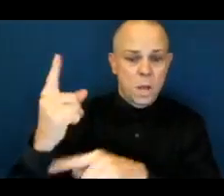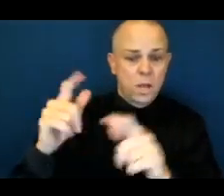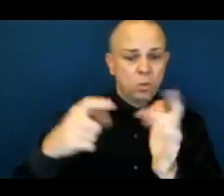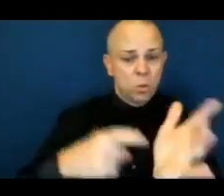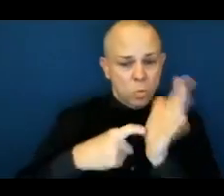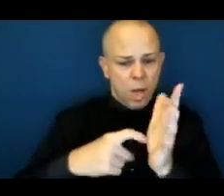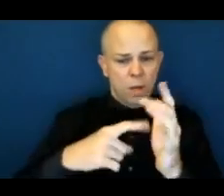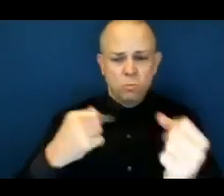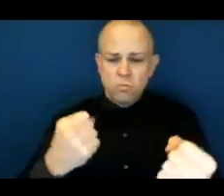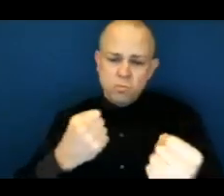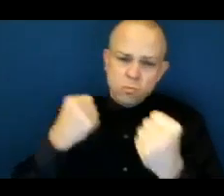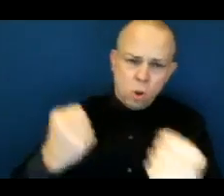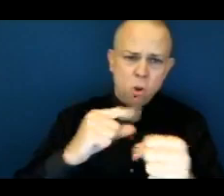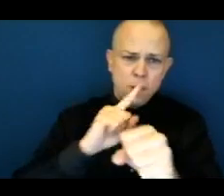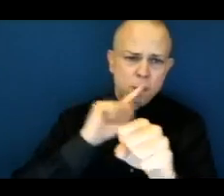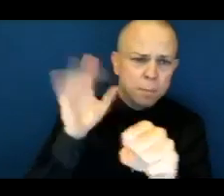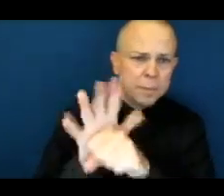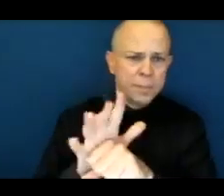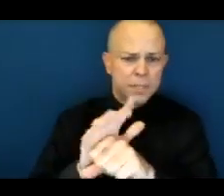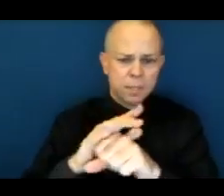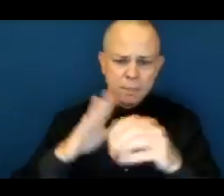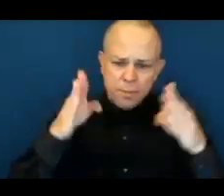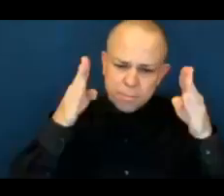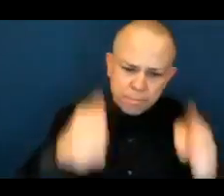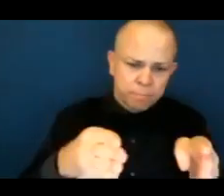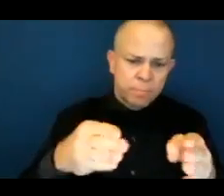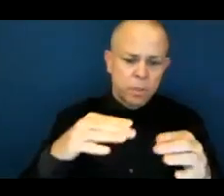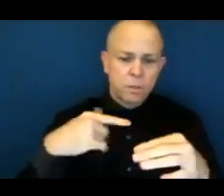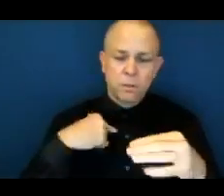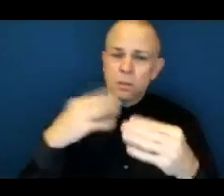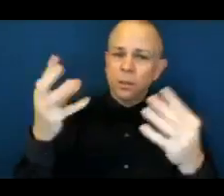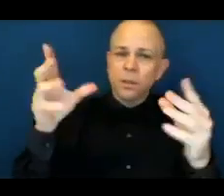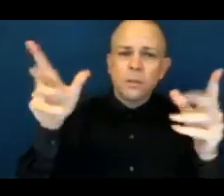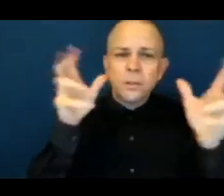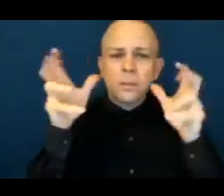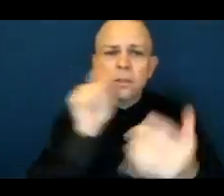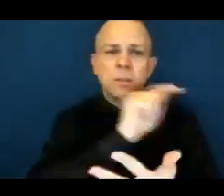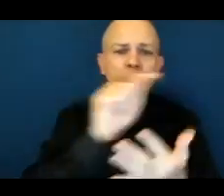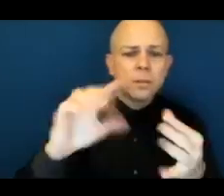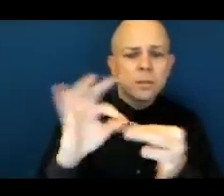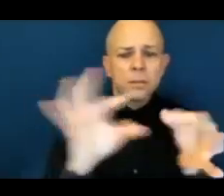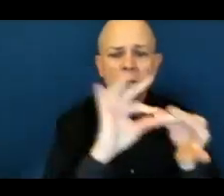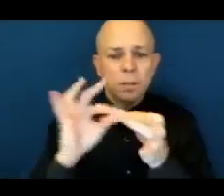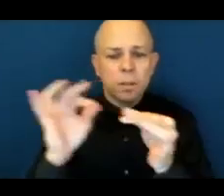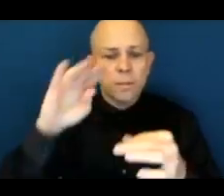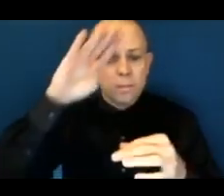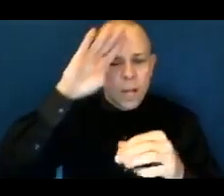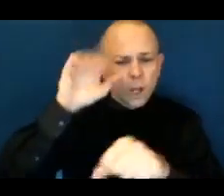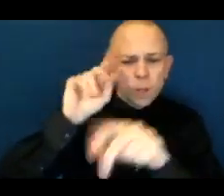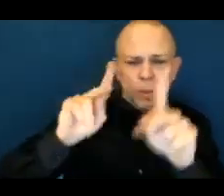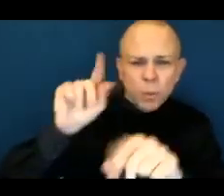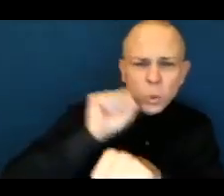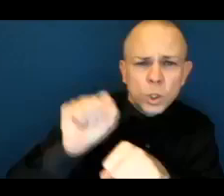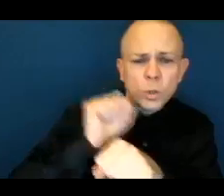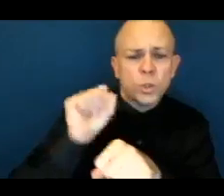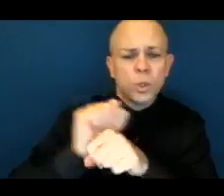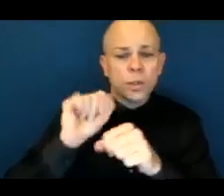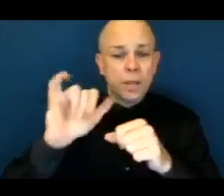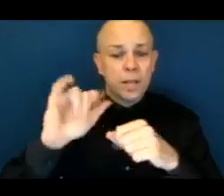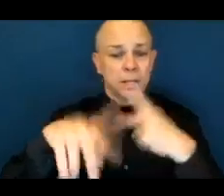you hear about the 700 firefighters on the ground to be in a type one team it's not just the the four people you're seeing every